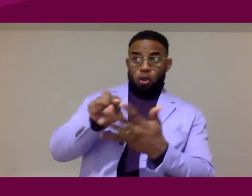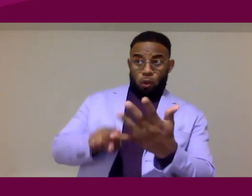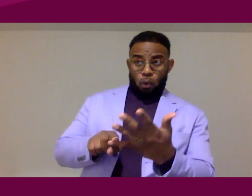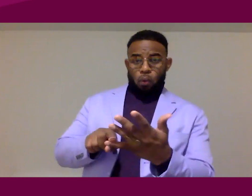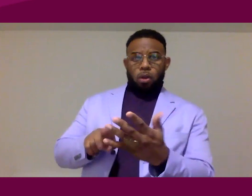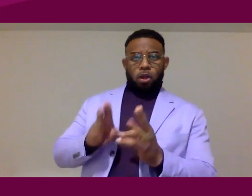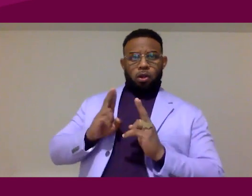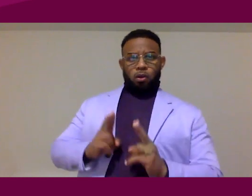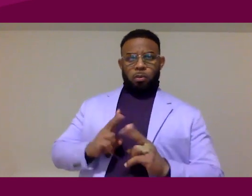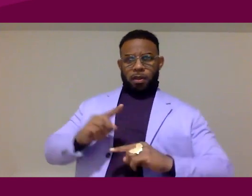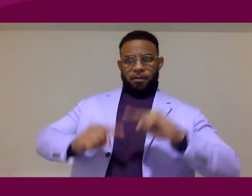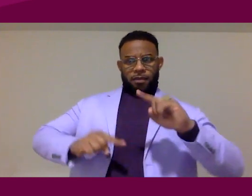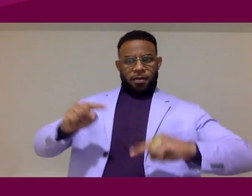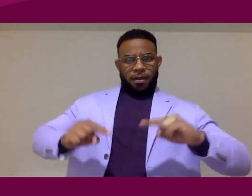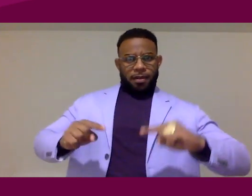human variations?